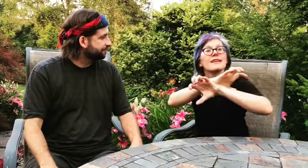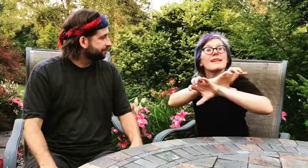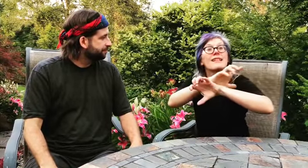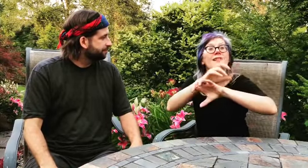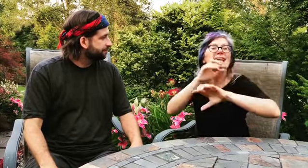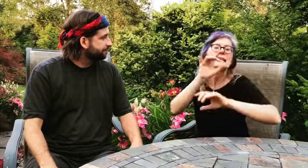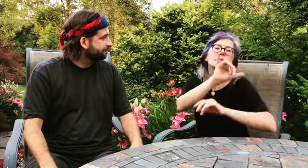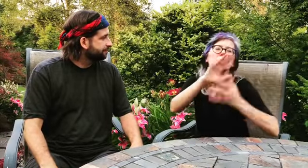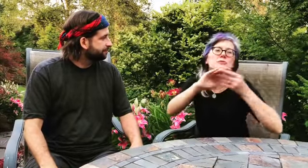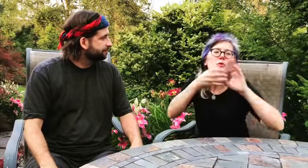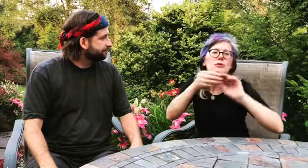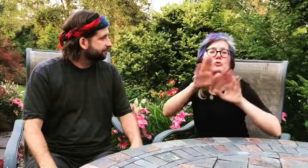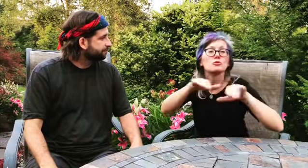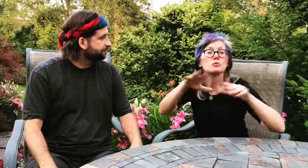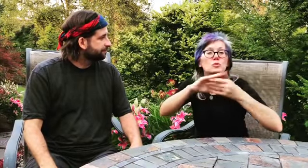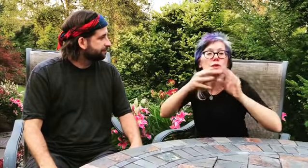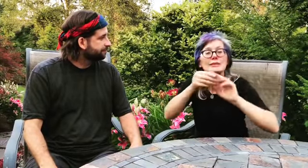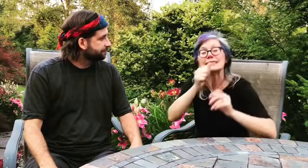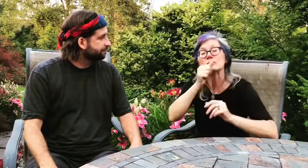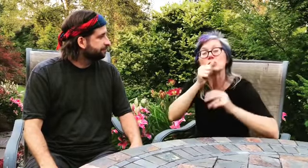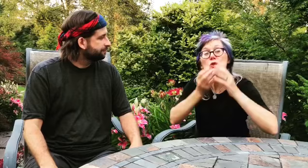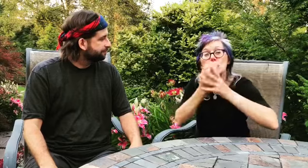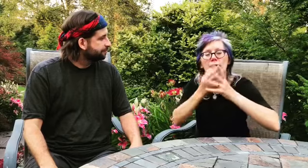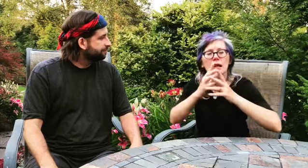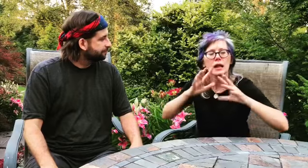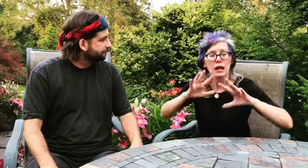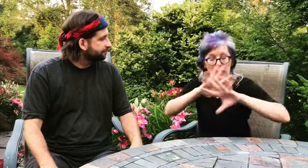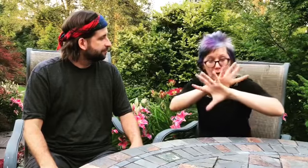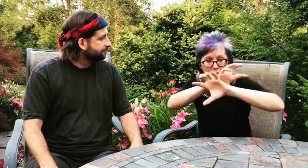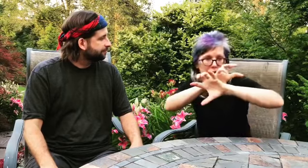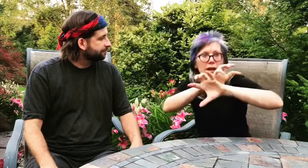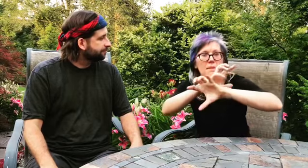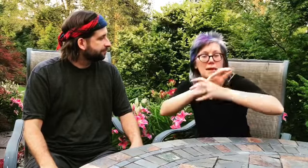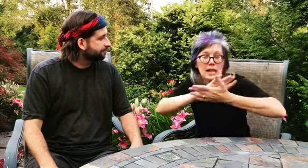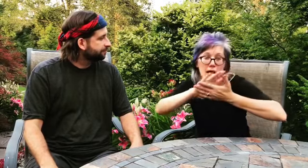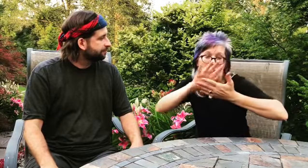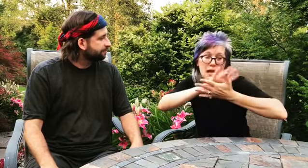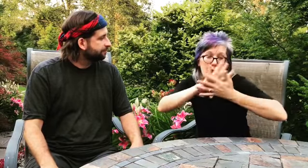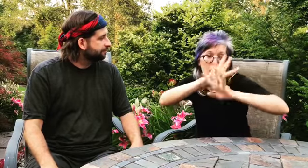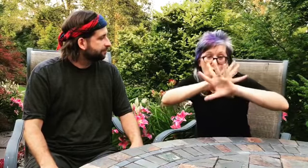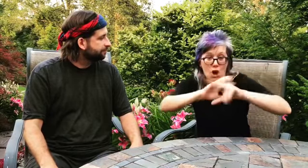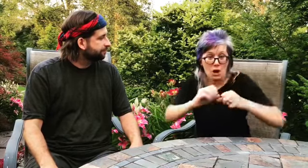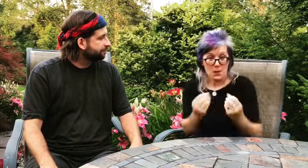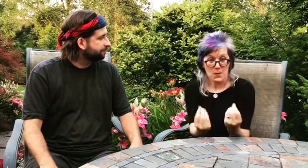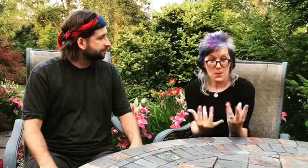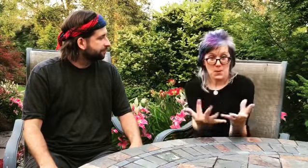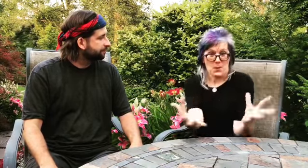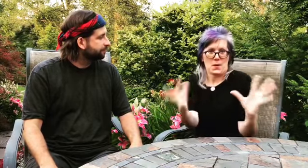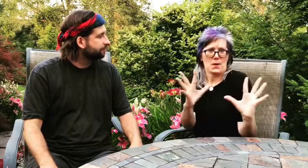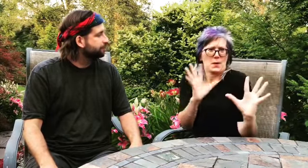It is like that story “The Secret Garden” and after a lot of effort in really clearing things up, the garden began to thrive.